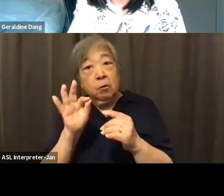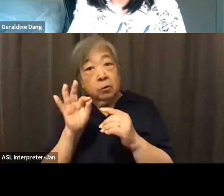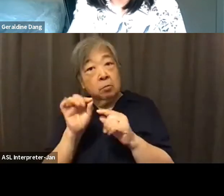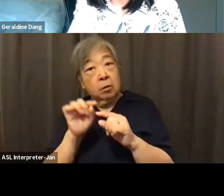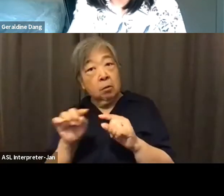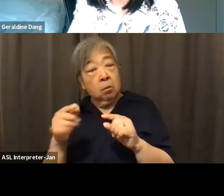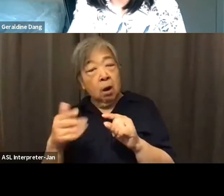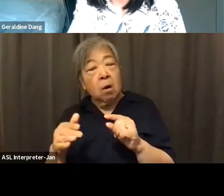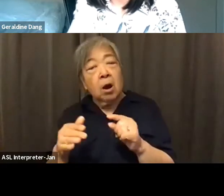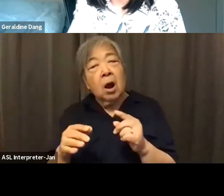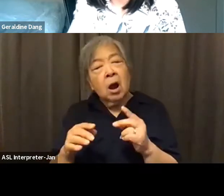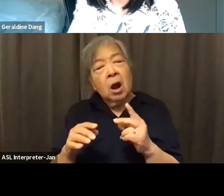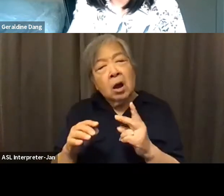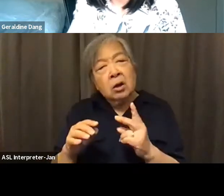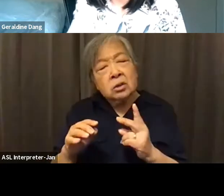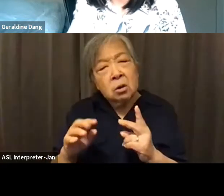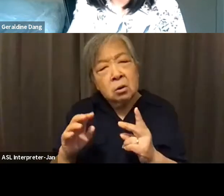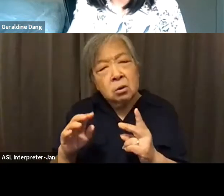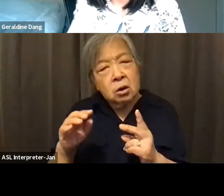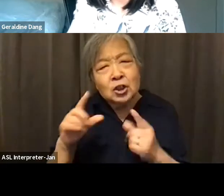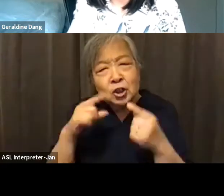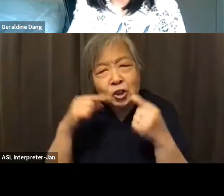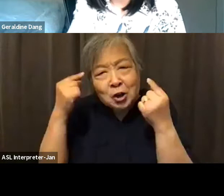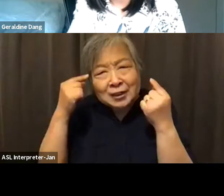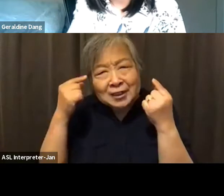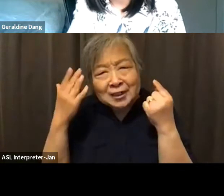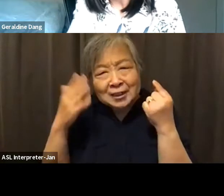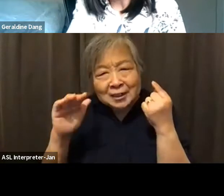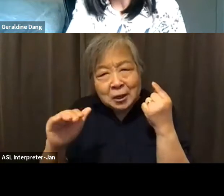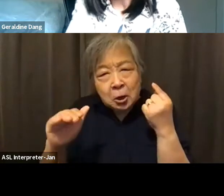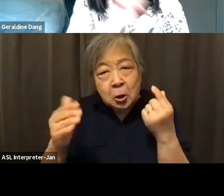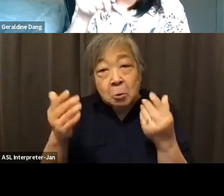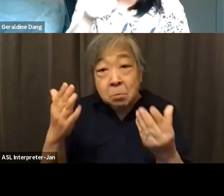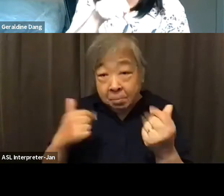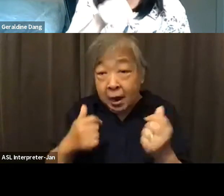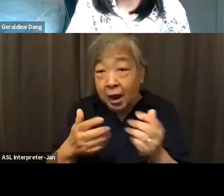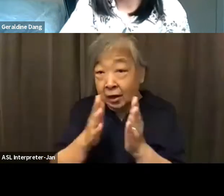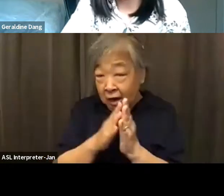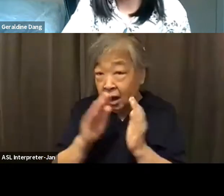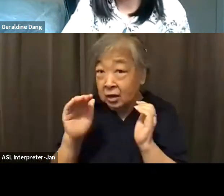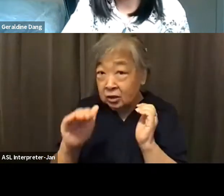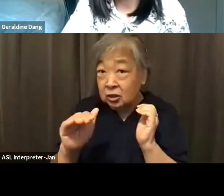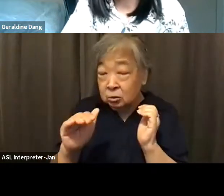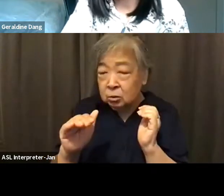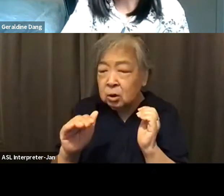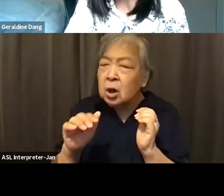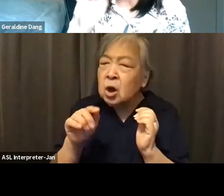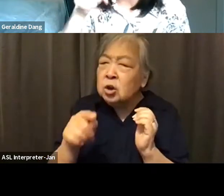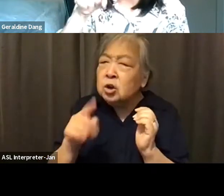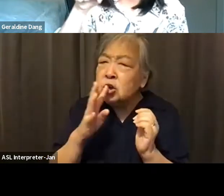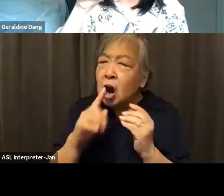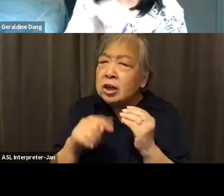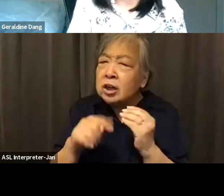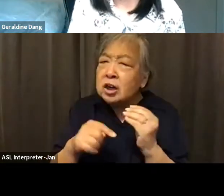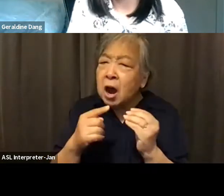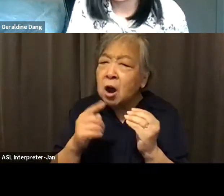And then, let's see, Geraldine, maybe I could ask you, you talked a little bit about your